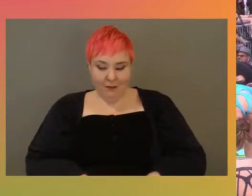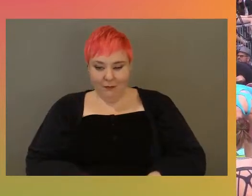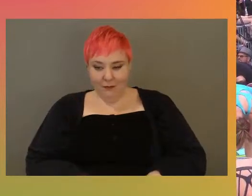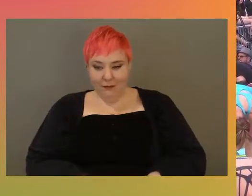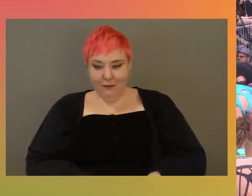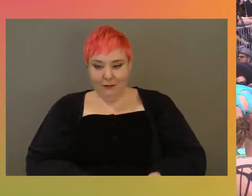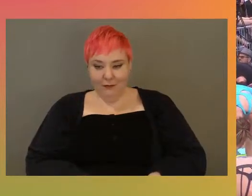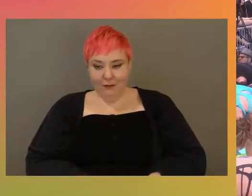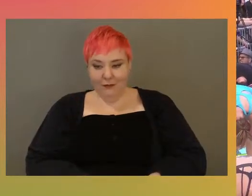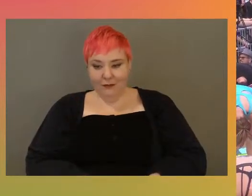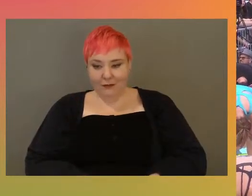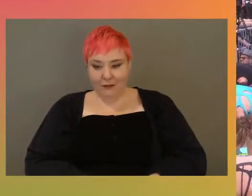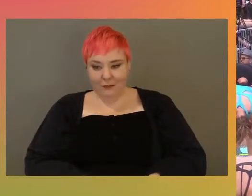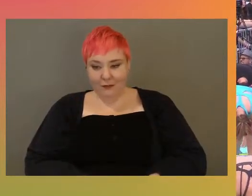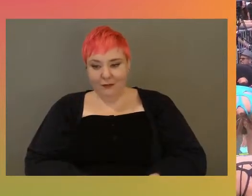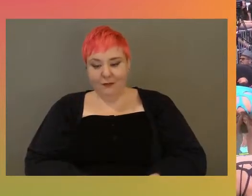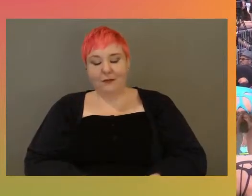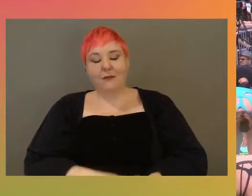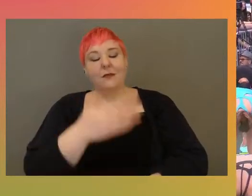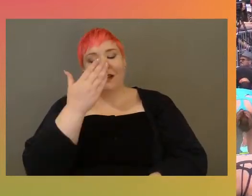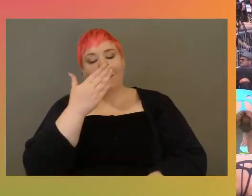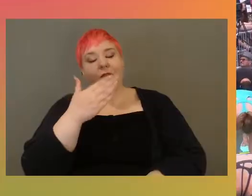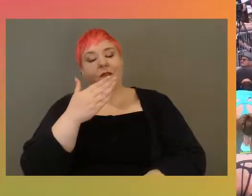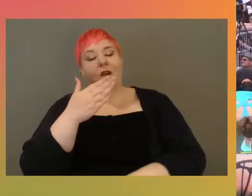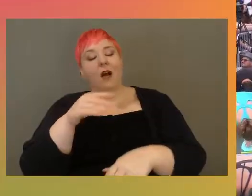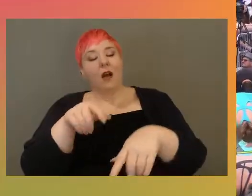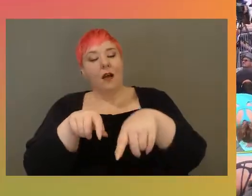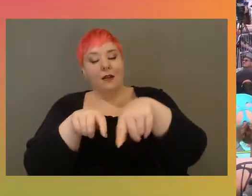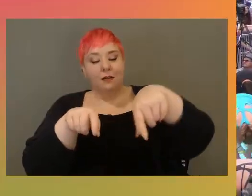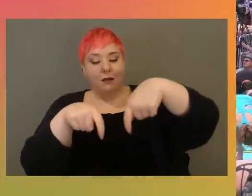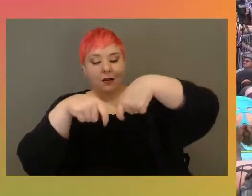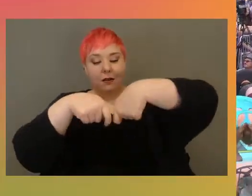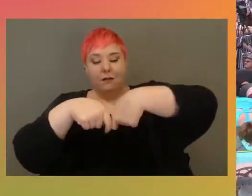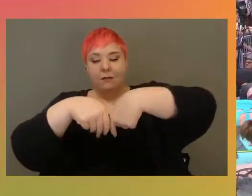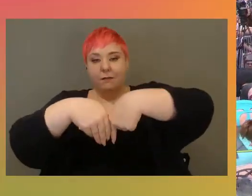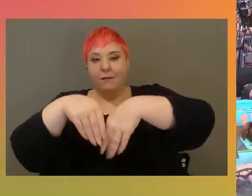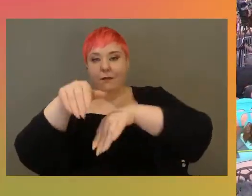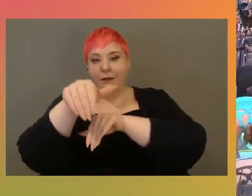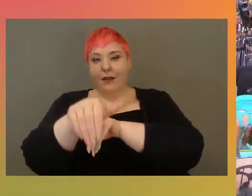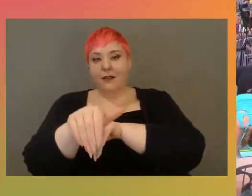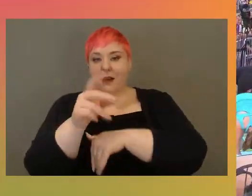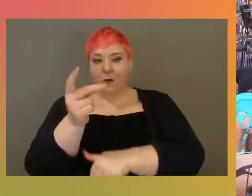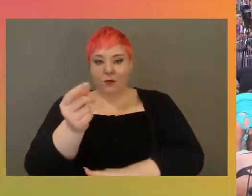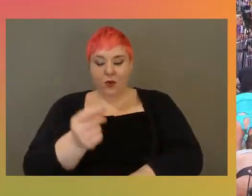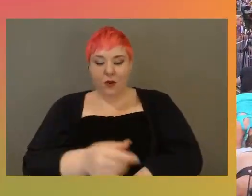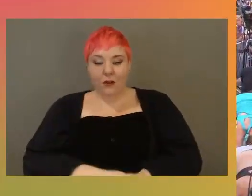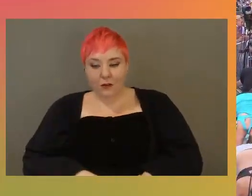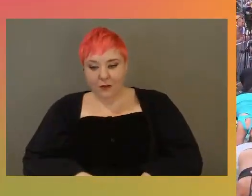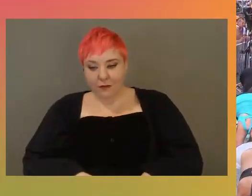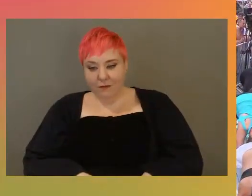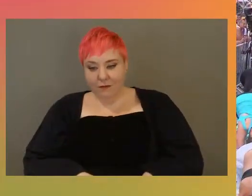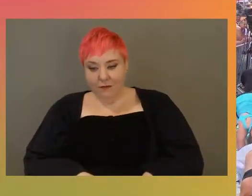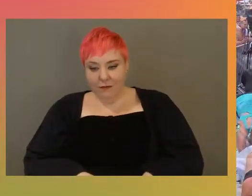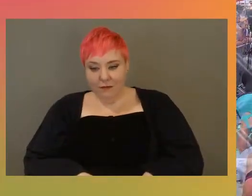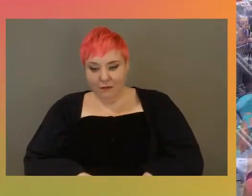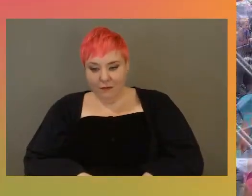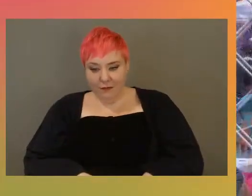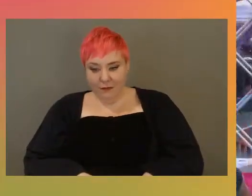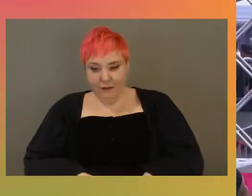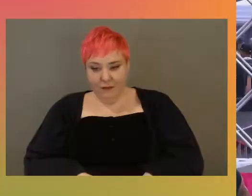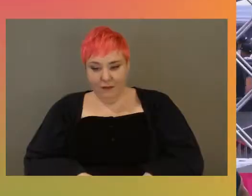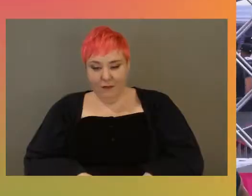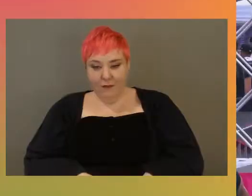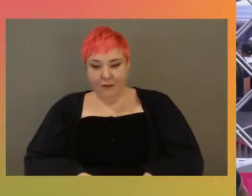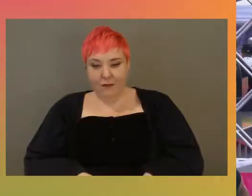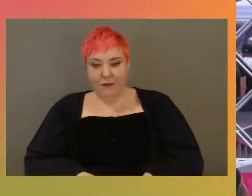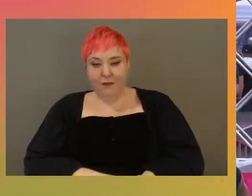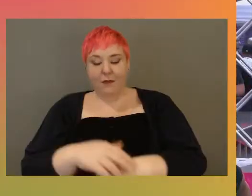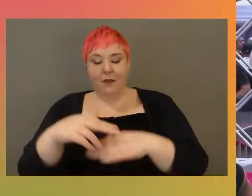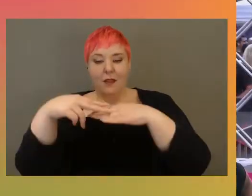EXHALE, EXHALE, EXHALE.